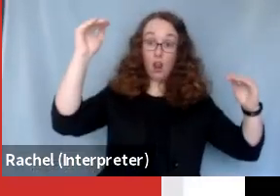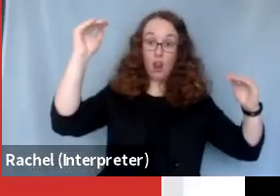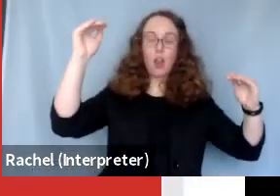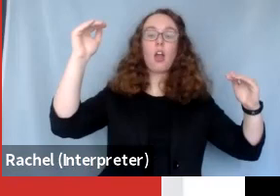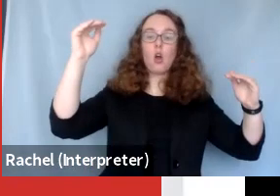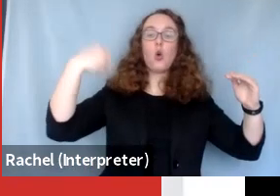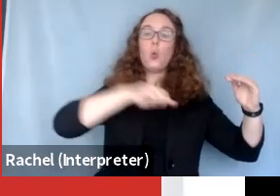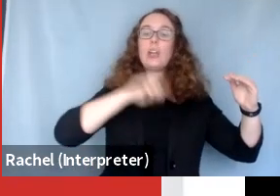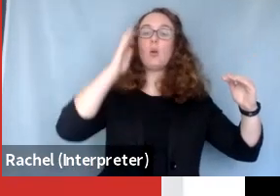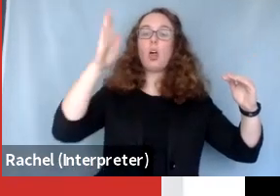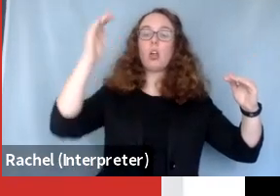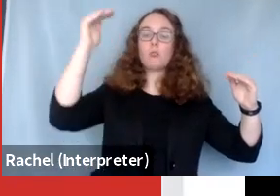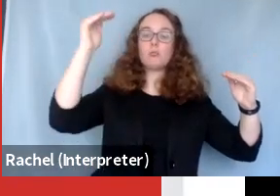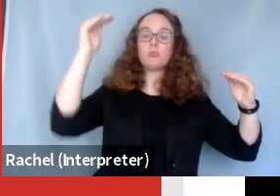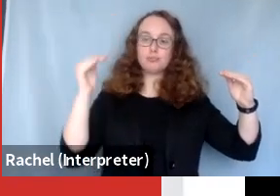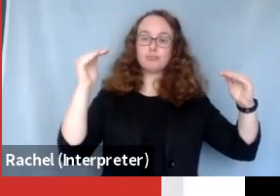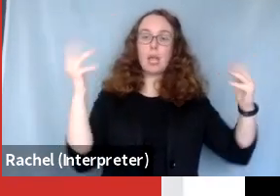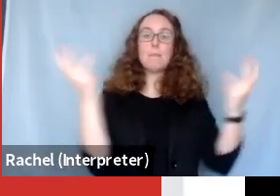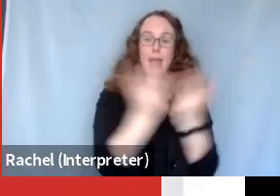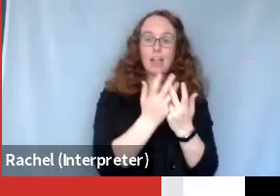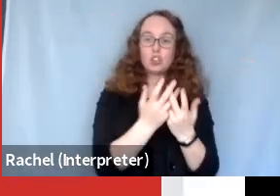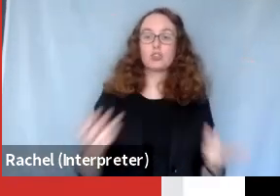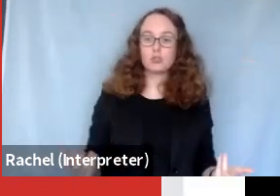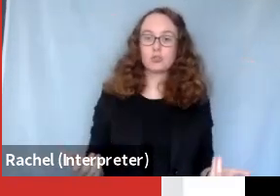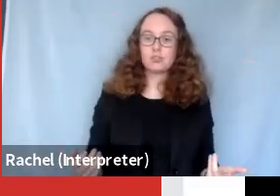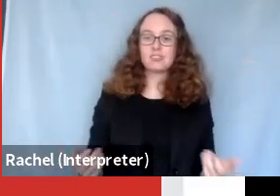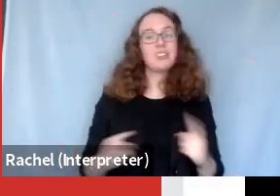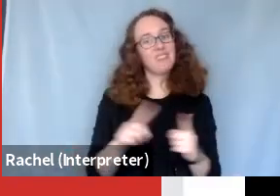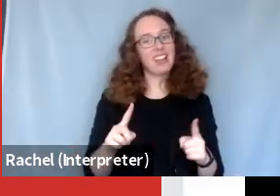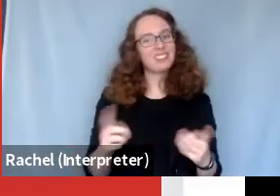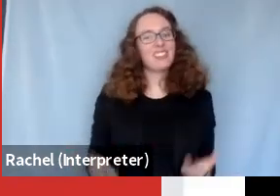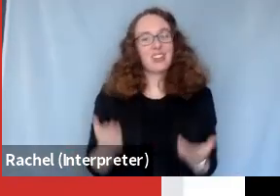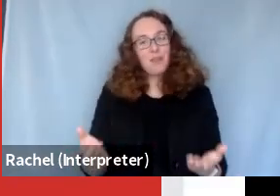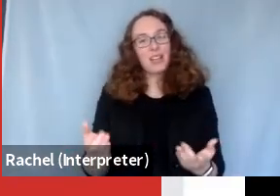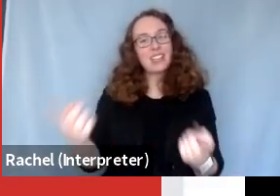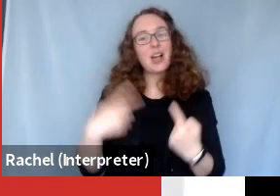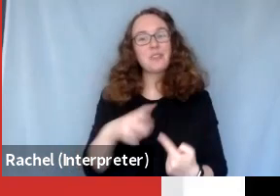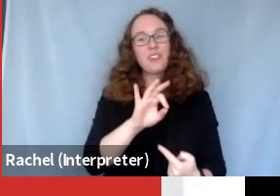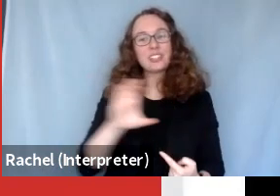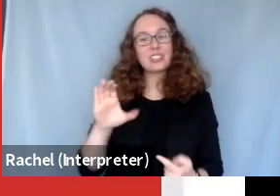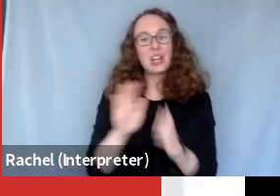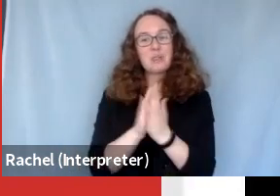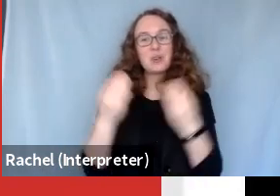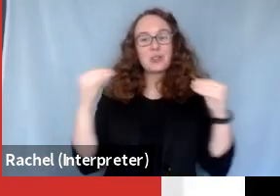always come to Fresno City College bookstore. Okay we have a question from Jerry if you don't know what the